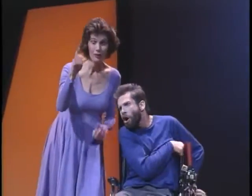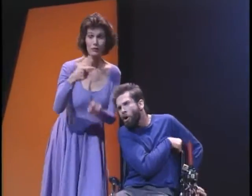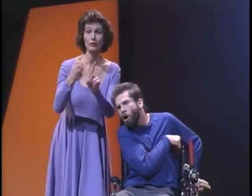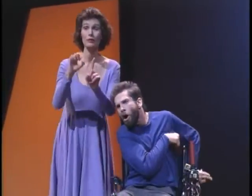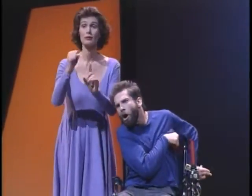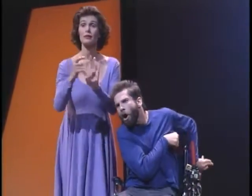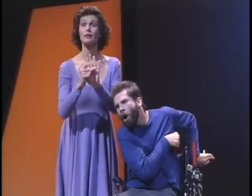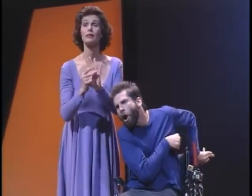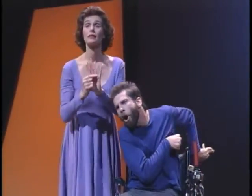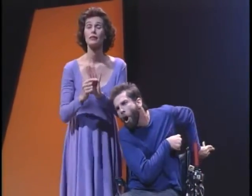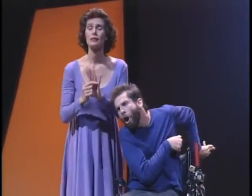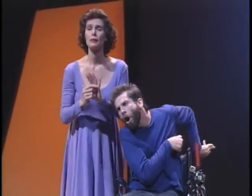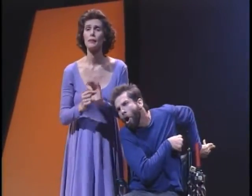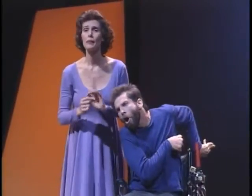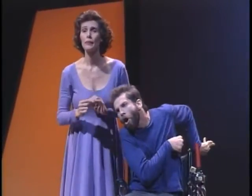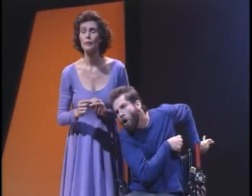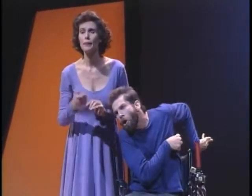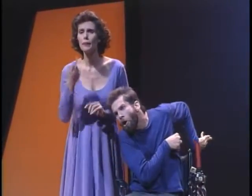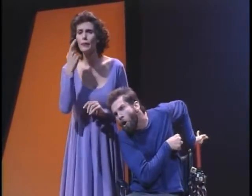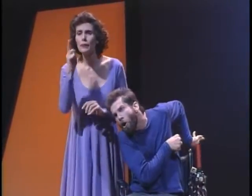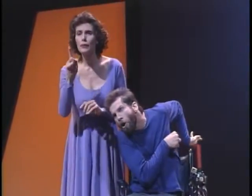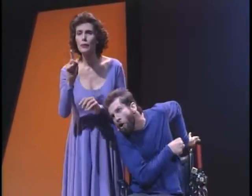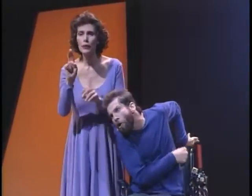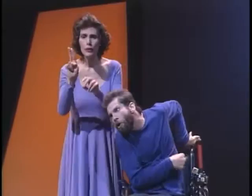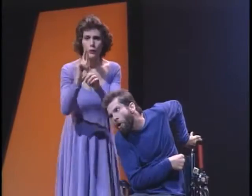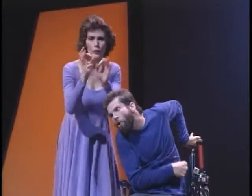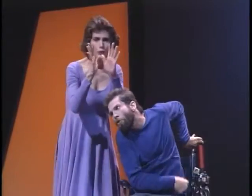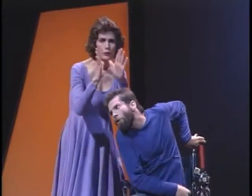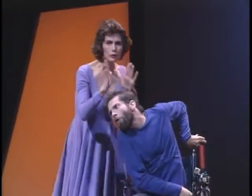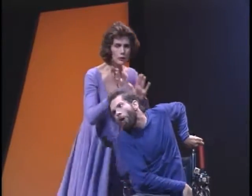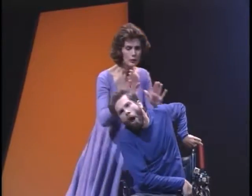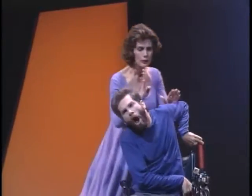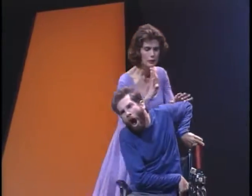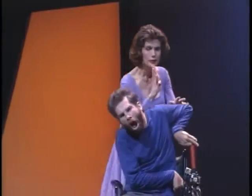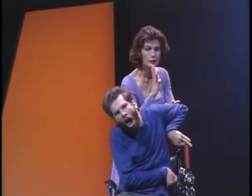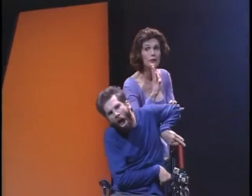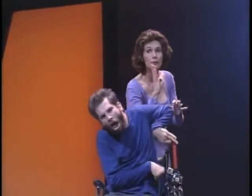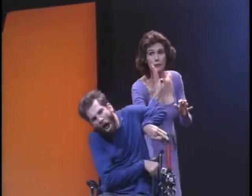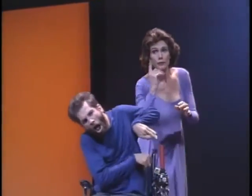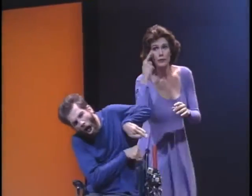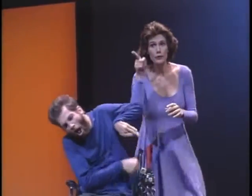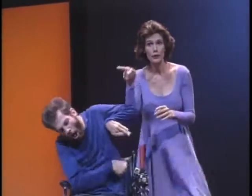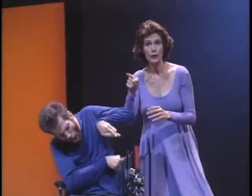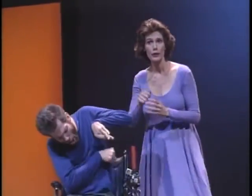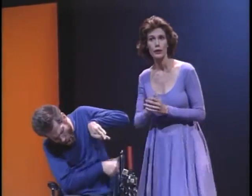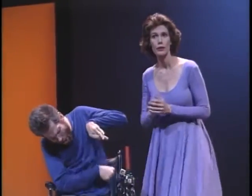Neal we know the structure using a voice and Tripura uh-huh but are there any